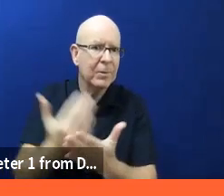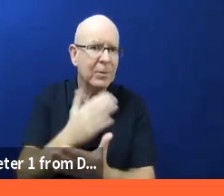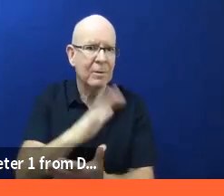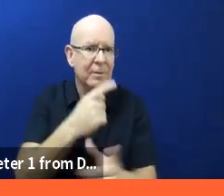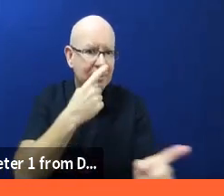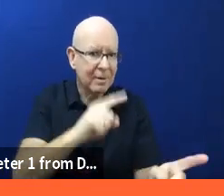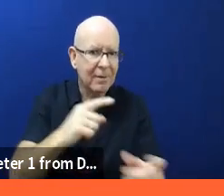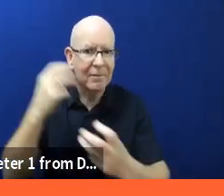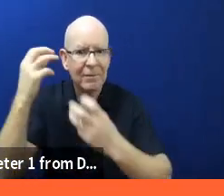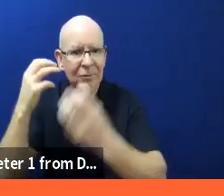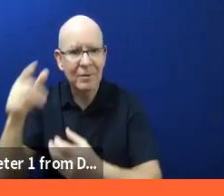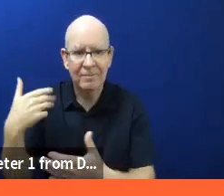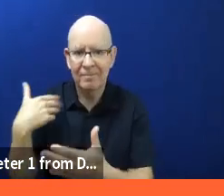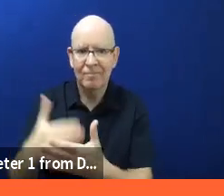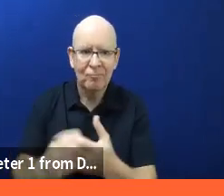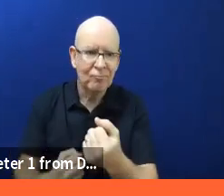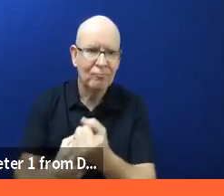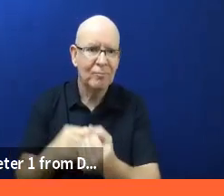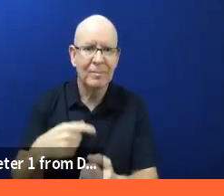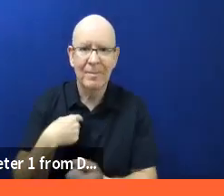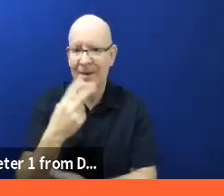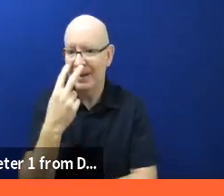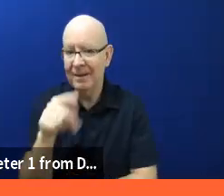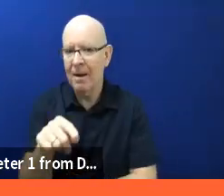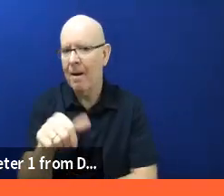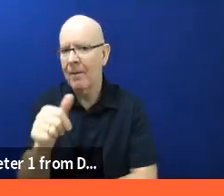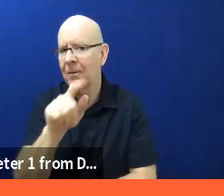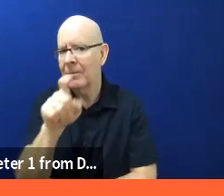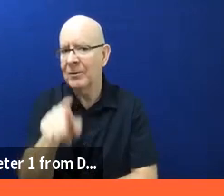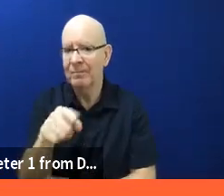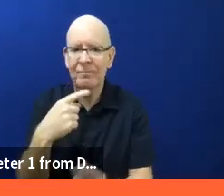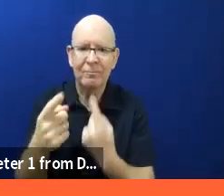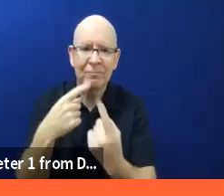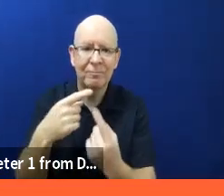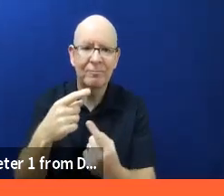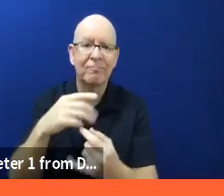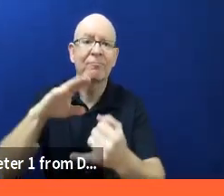document that we'll put up on the sp.org website when the webinar goes up in a couple of days time.